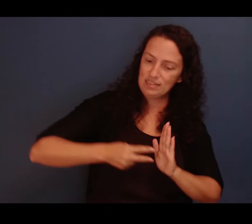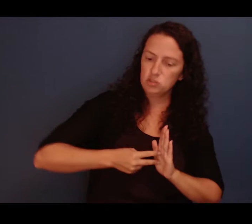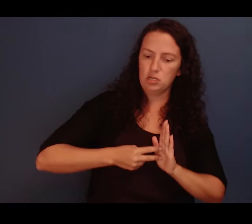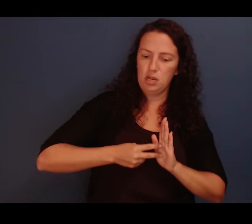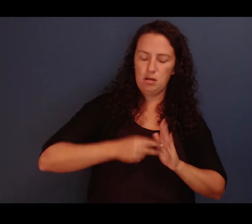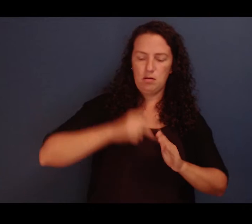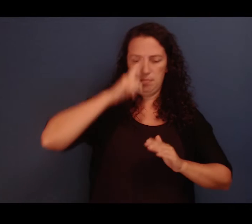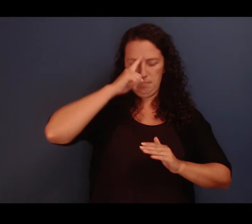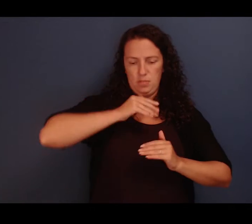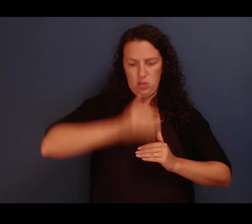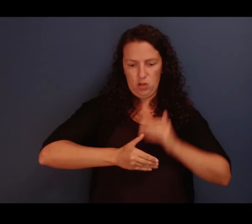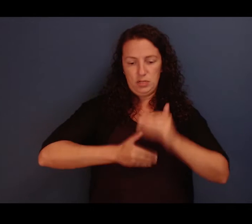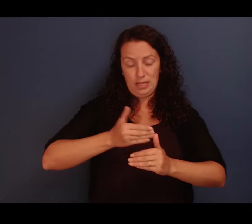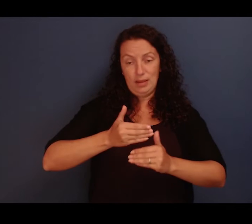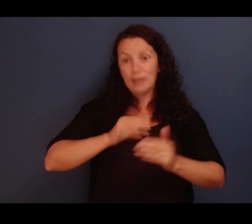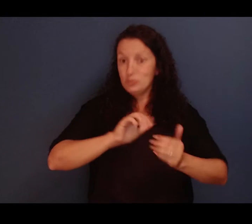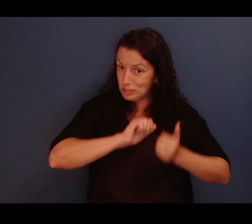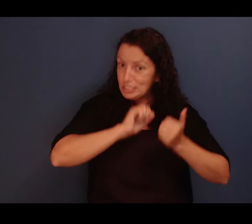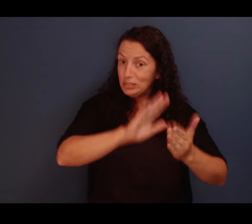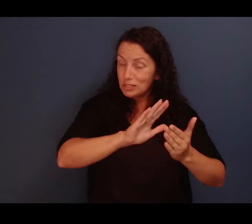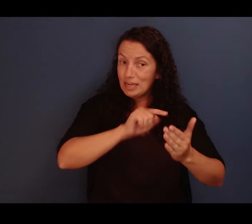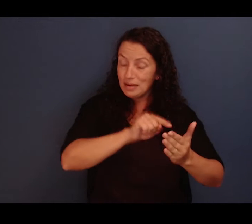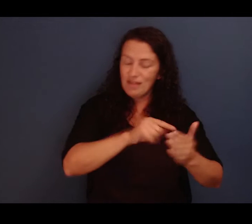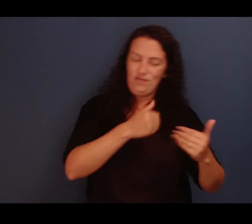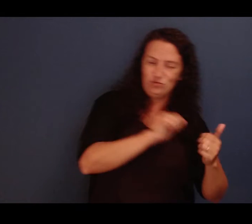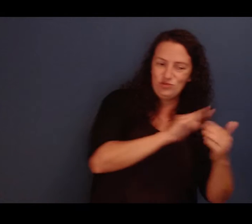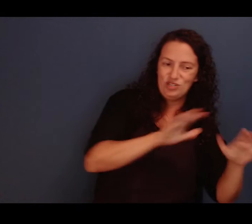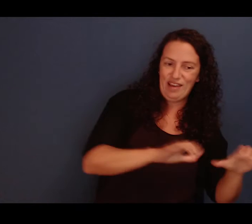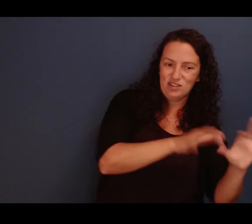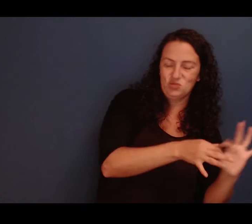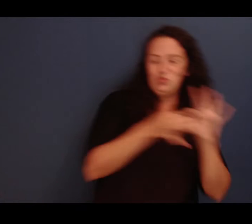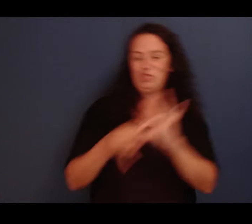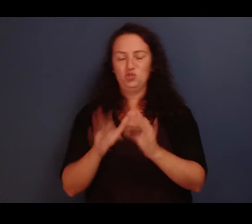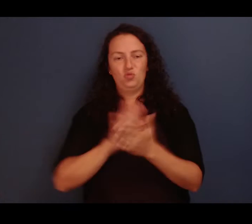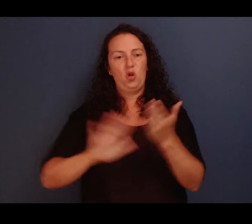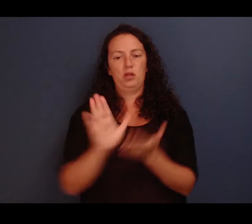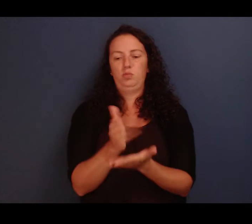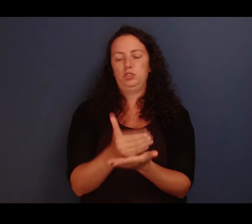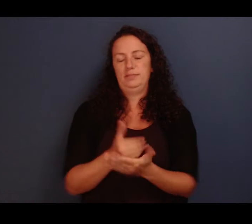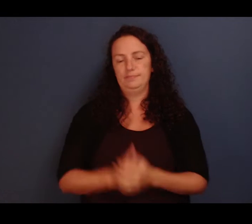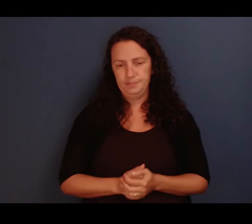methodically, and, well, yes, strategically, tying strategic action plans to the college budget.